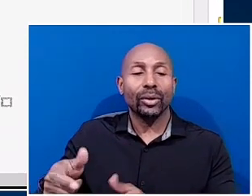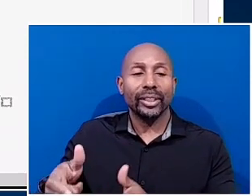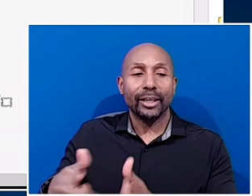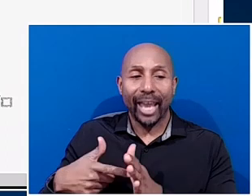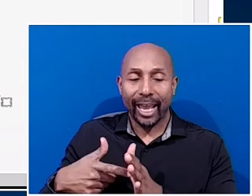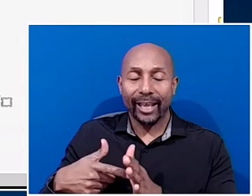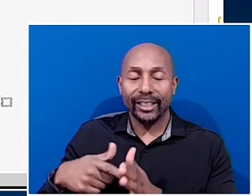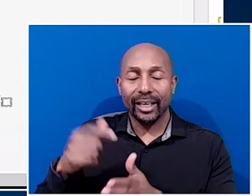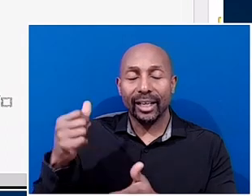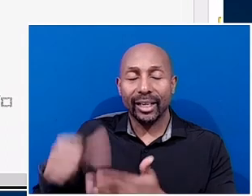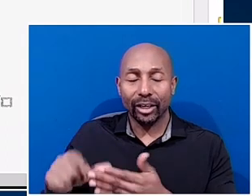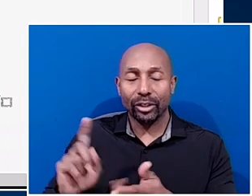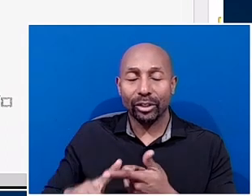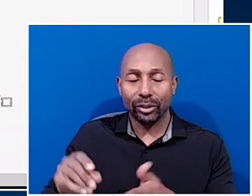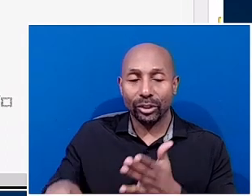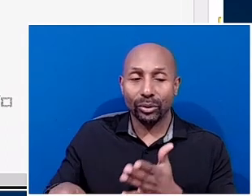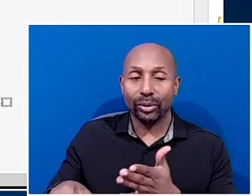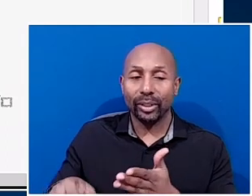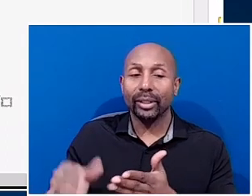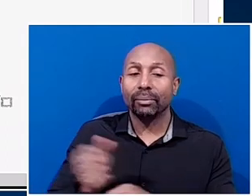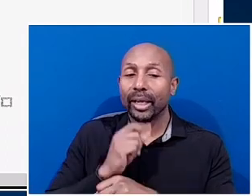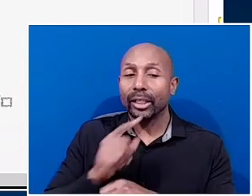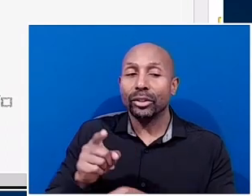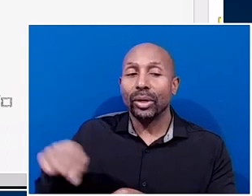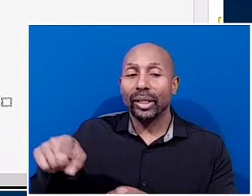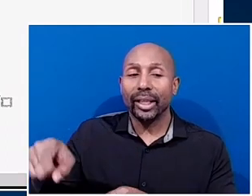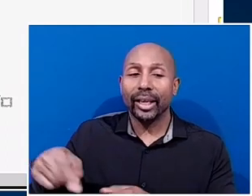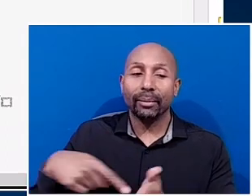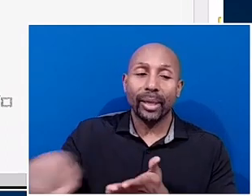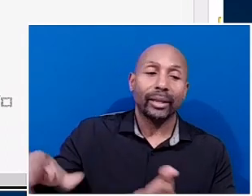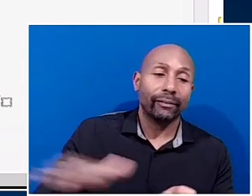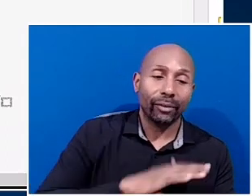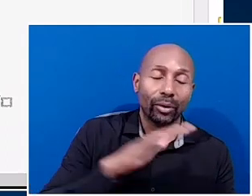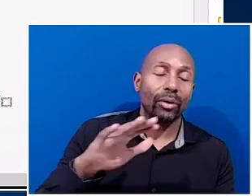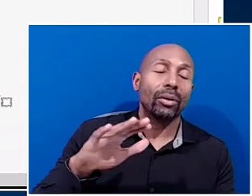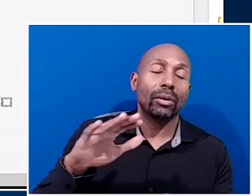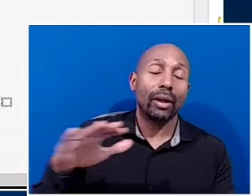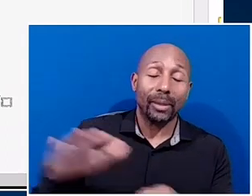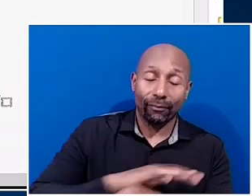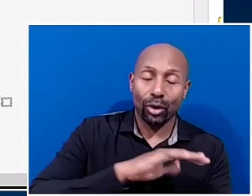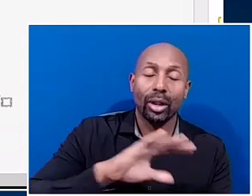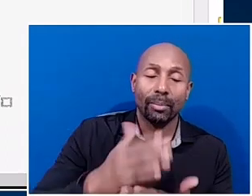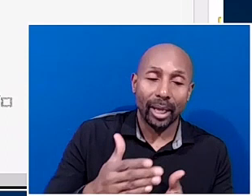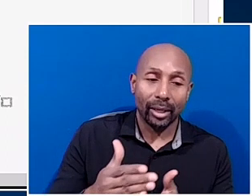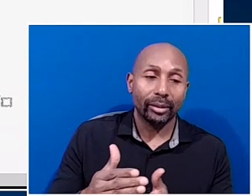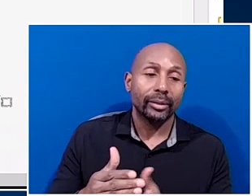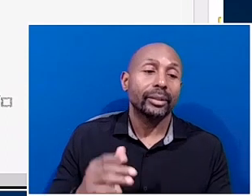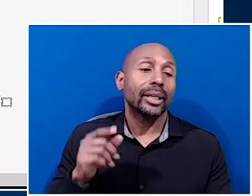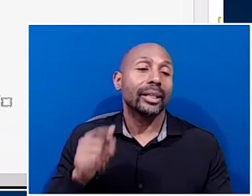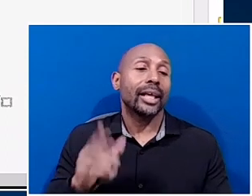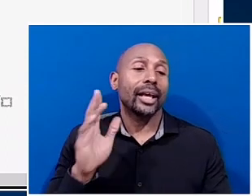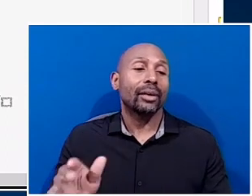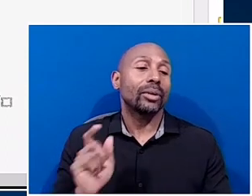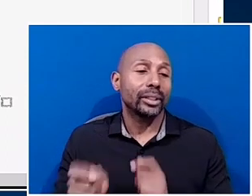And this change would alter that to have the student repay the loan under the terms of the master promissory note that the